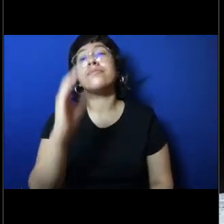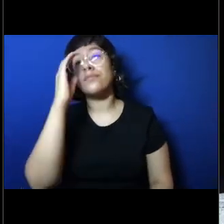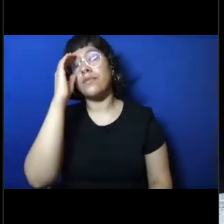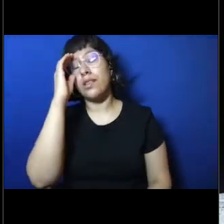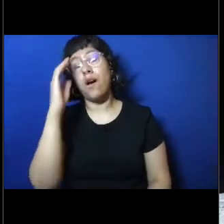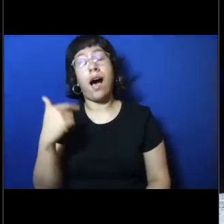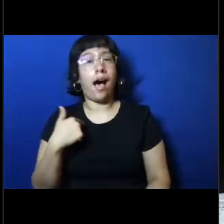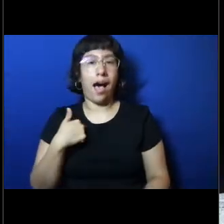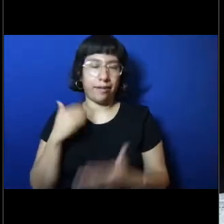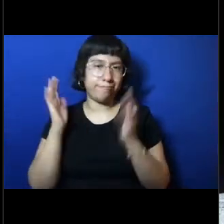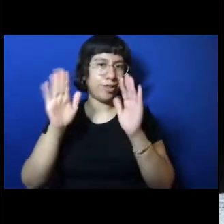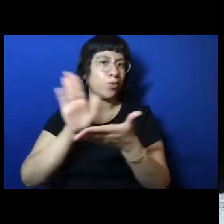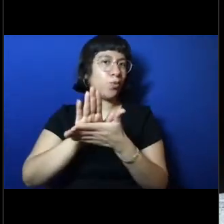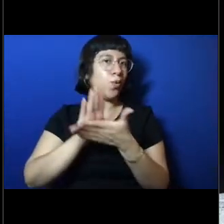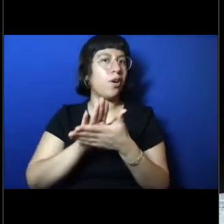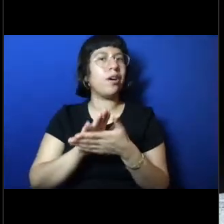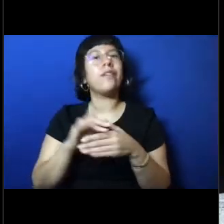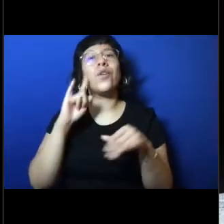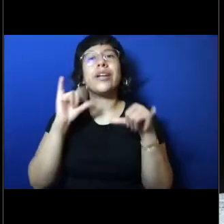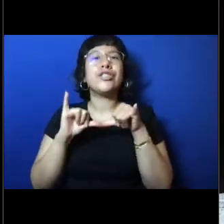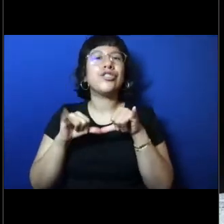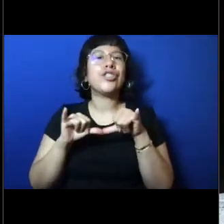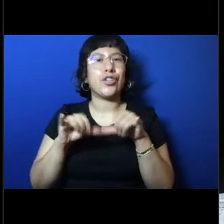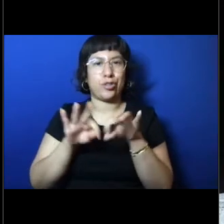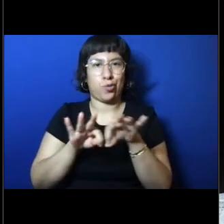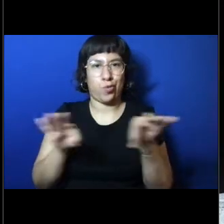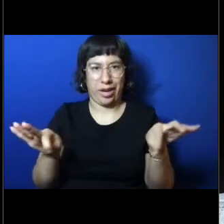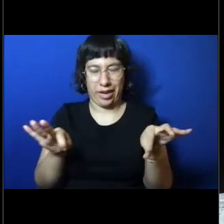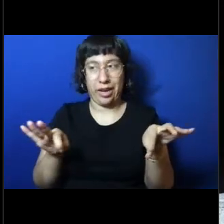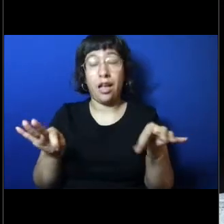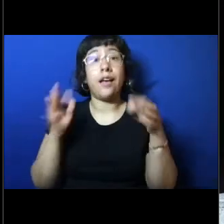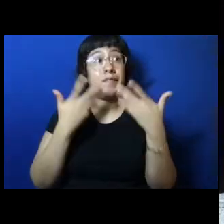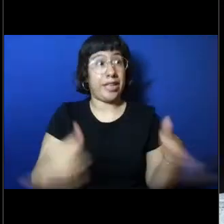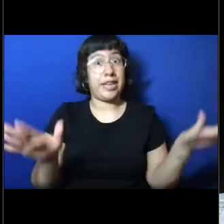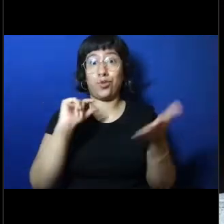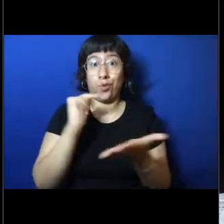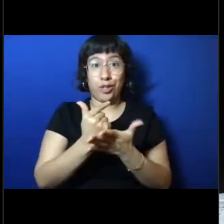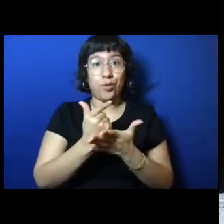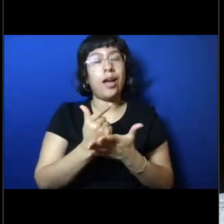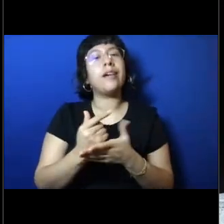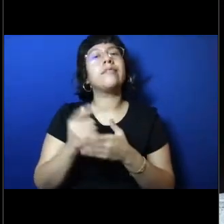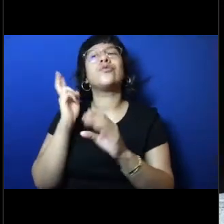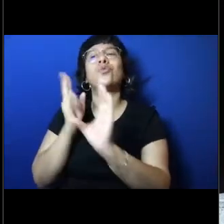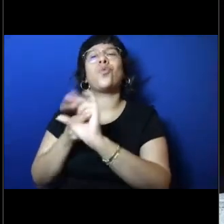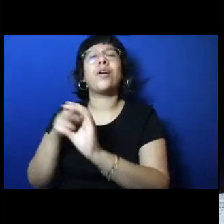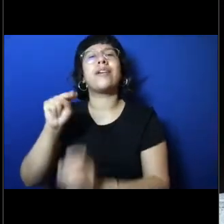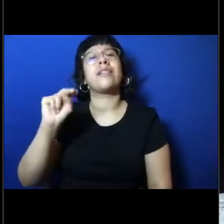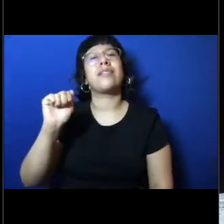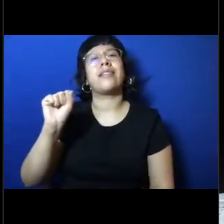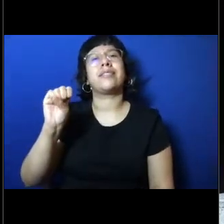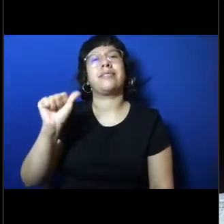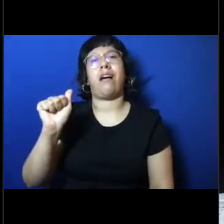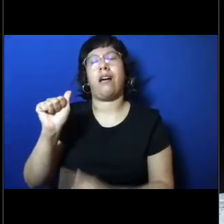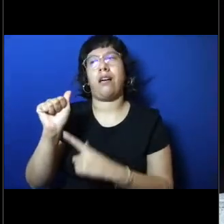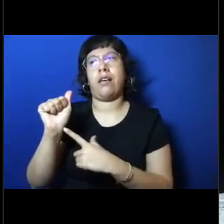But I started working at NASA saying what can I do to get involved with this kind of work that seems so cool? And I got involved with satellites